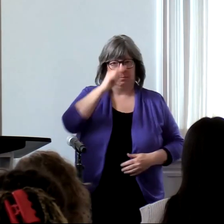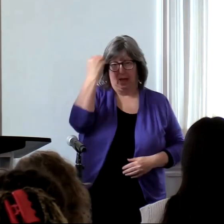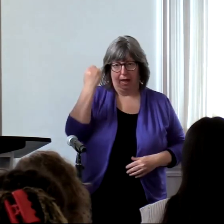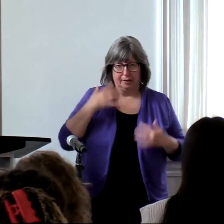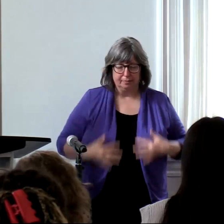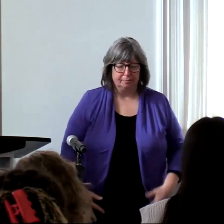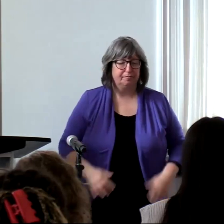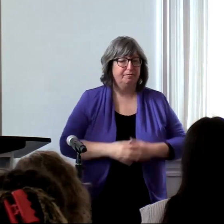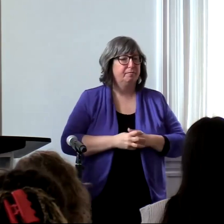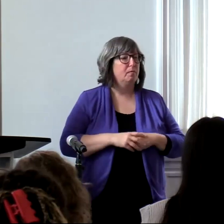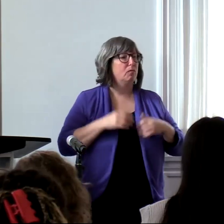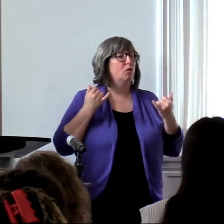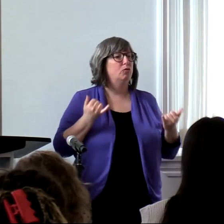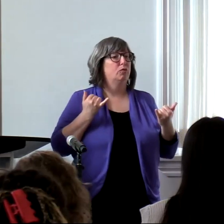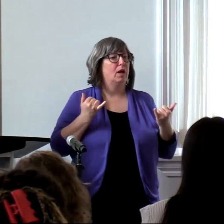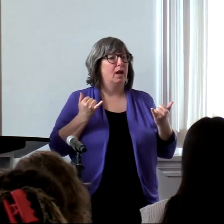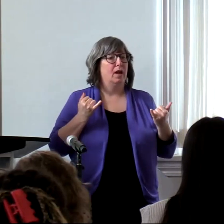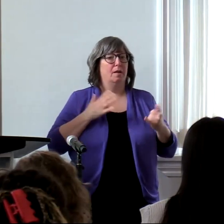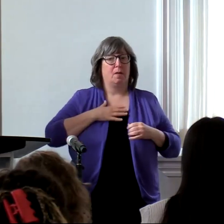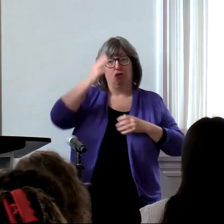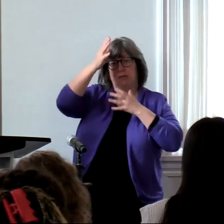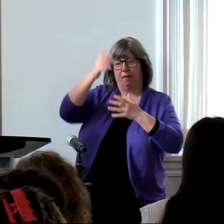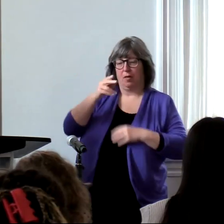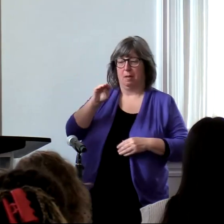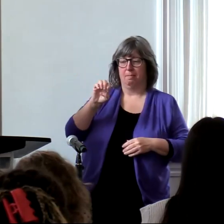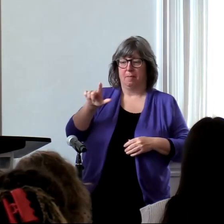Today, I would like to highlight my grandfather, Mel Hebb.